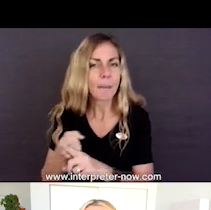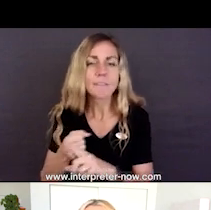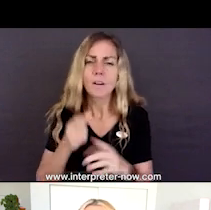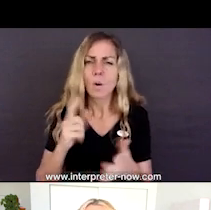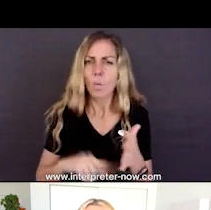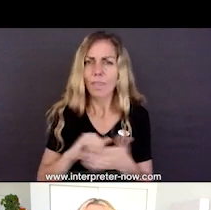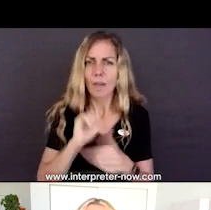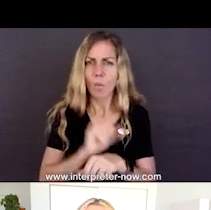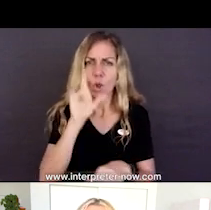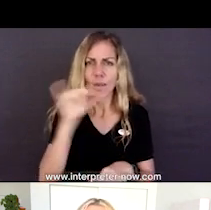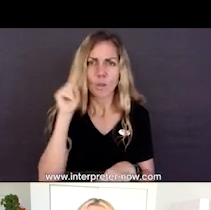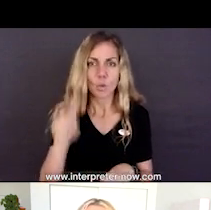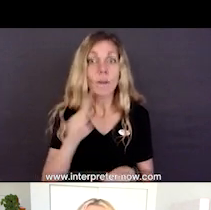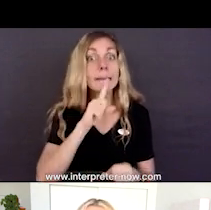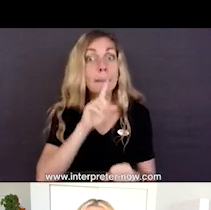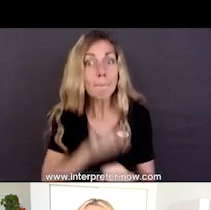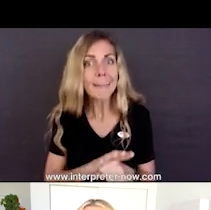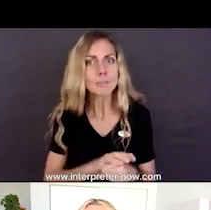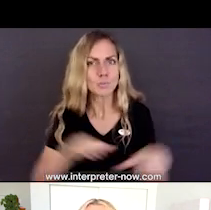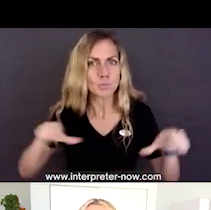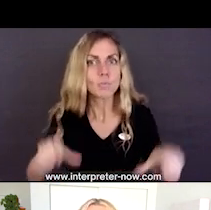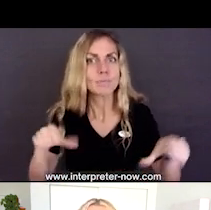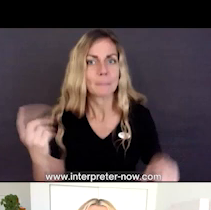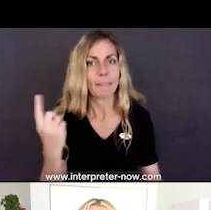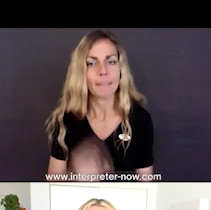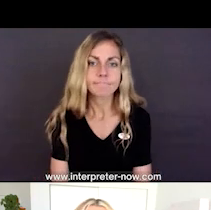What does that work look like for you? Commit to taking an action?